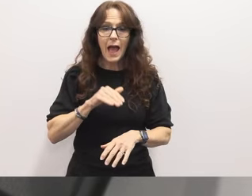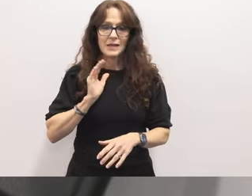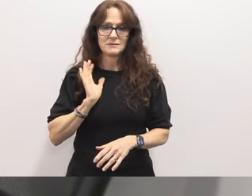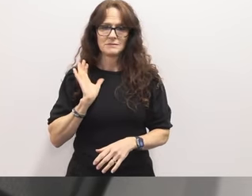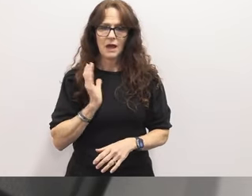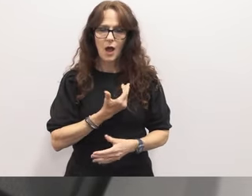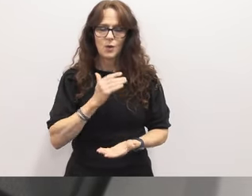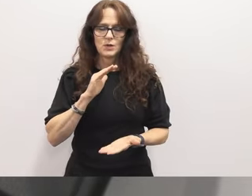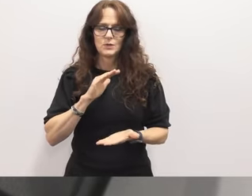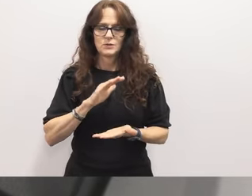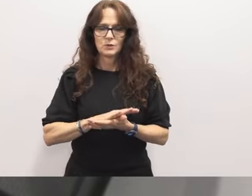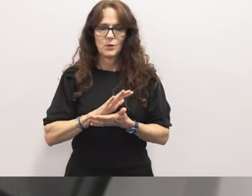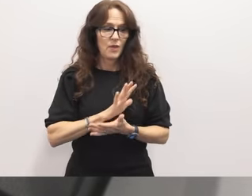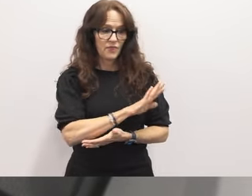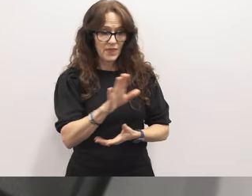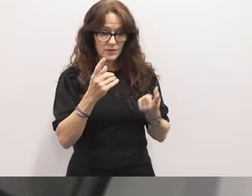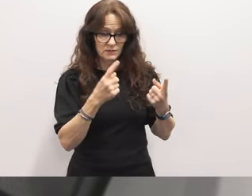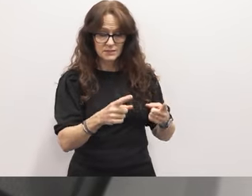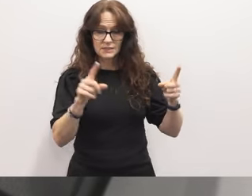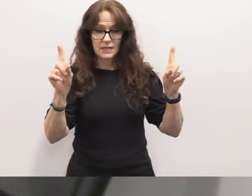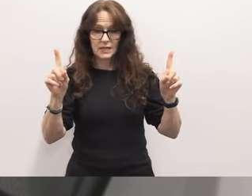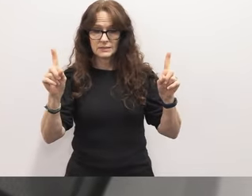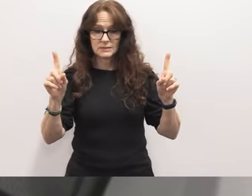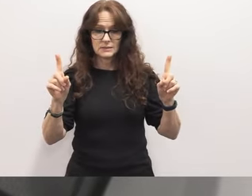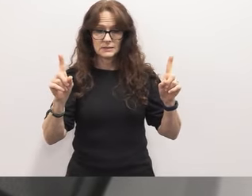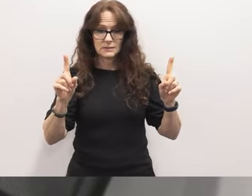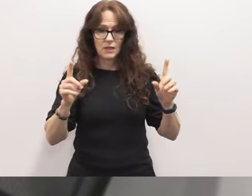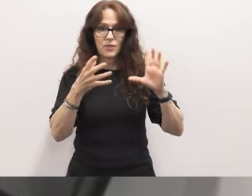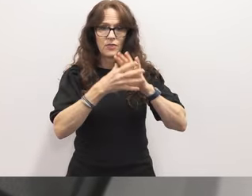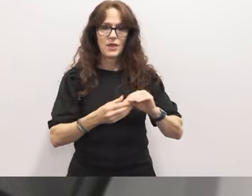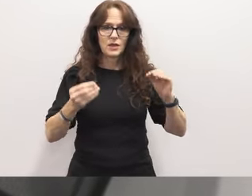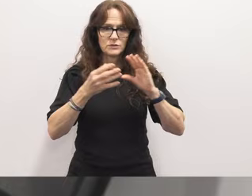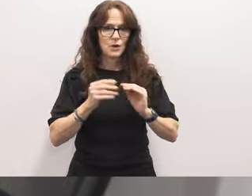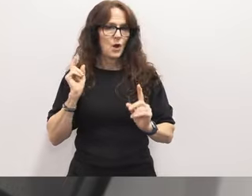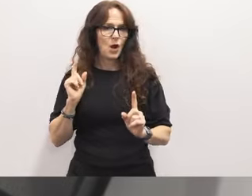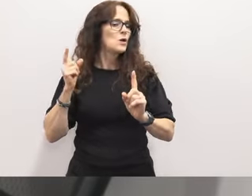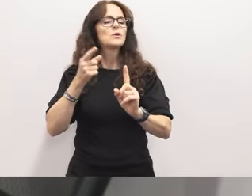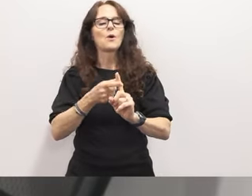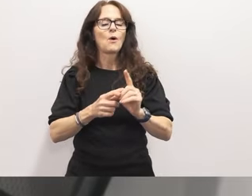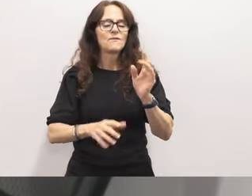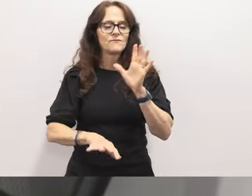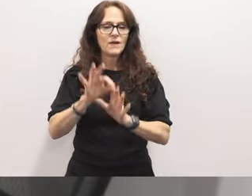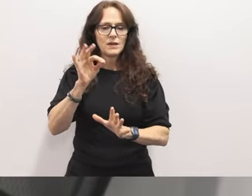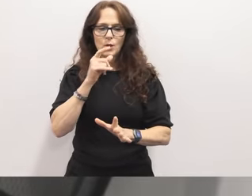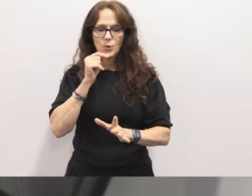about their successes. What's their story? Because our goal is finding out who our students are,